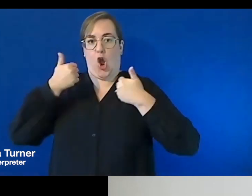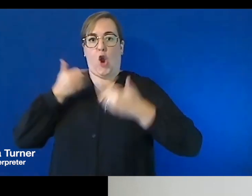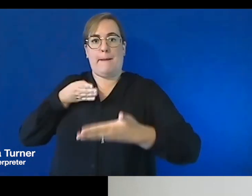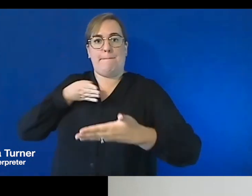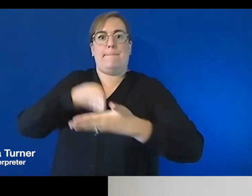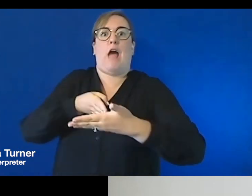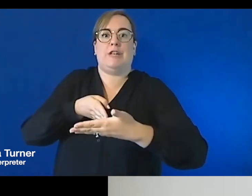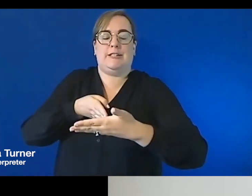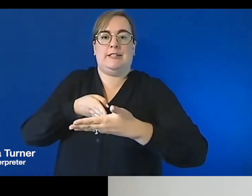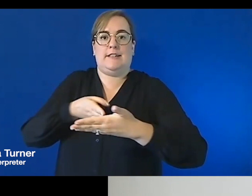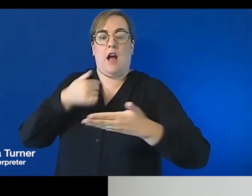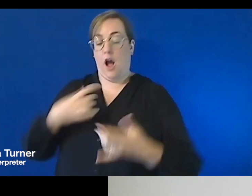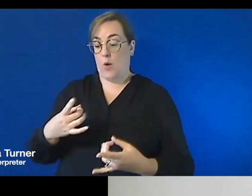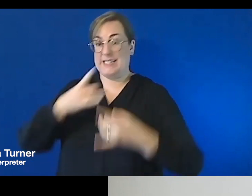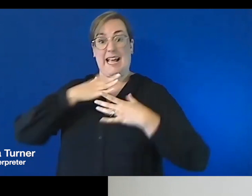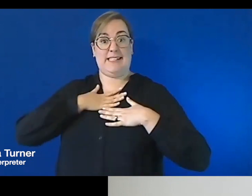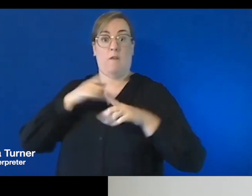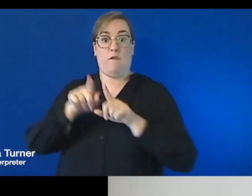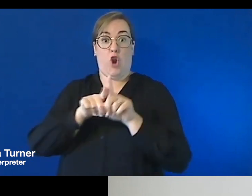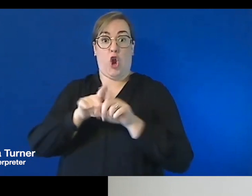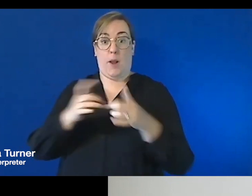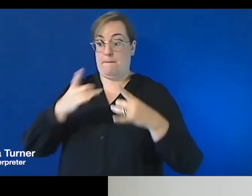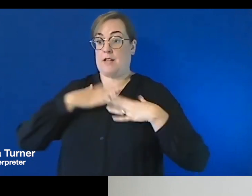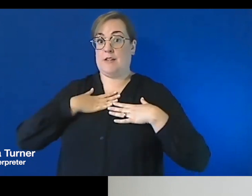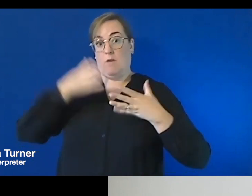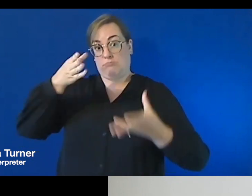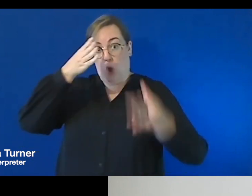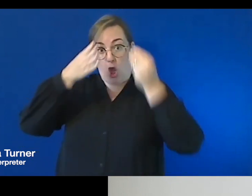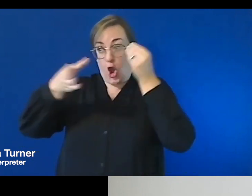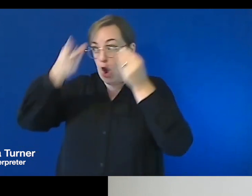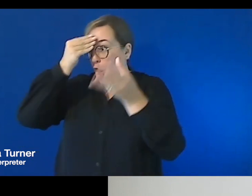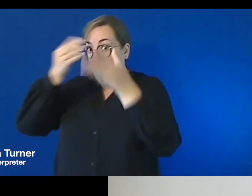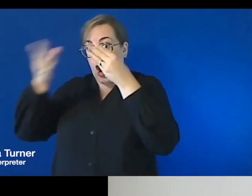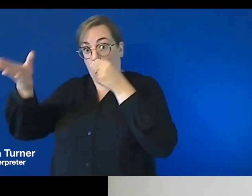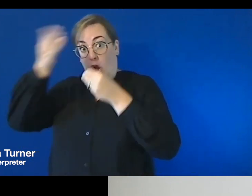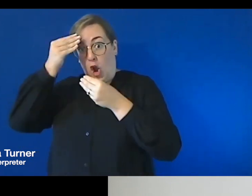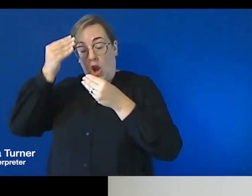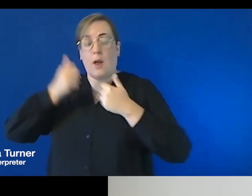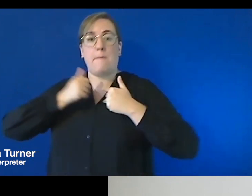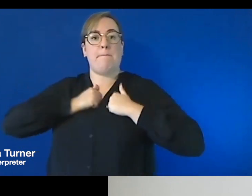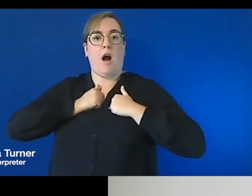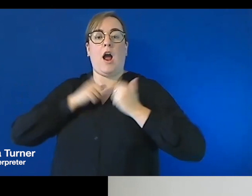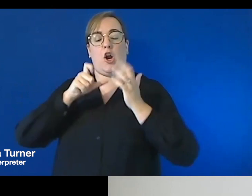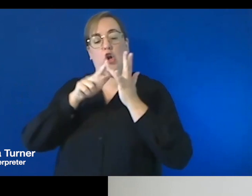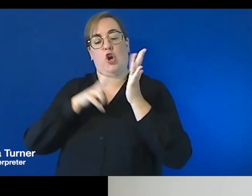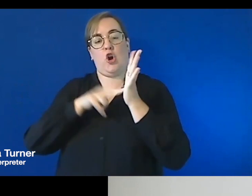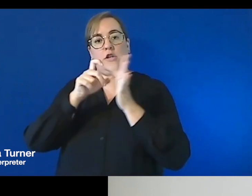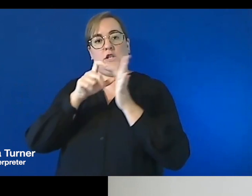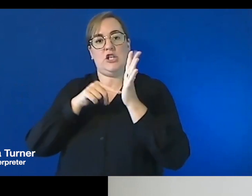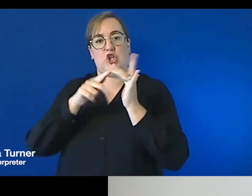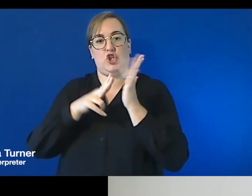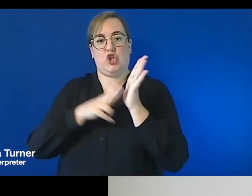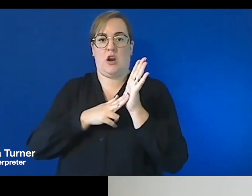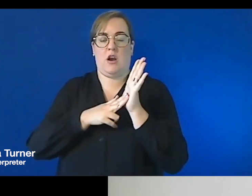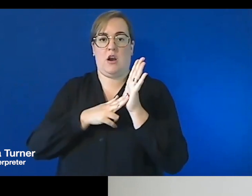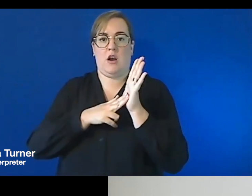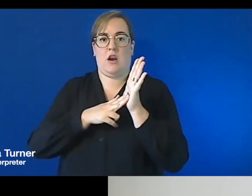self-learner and I would say that the fact that my condition just pushed me out of the society,